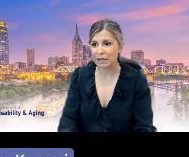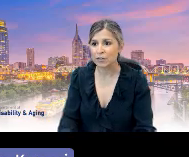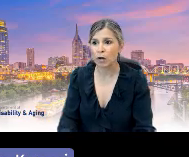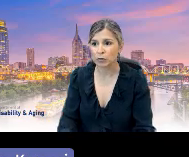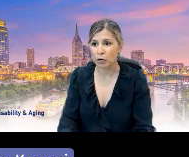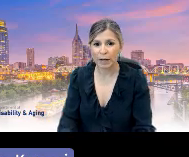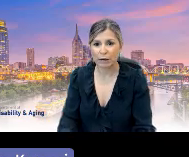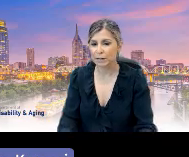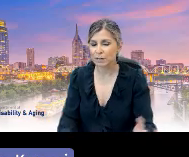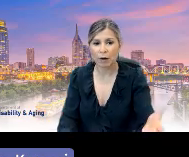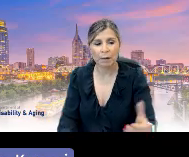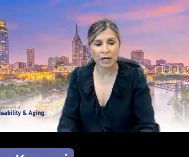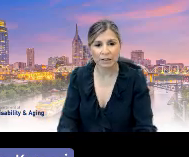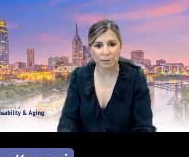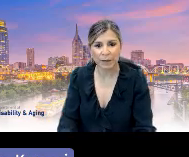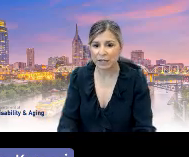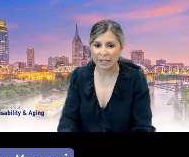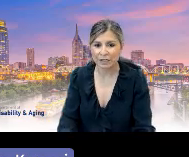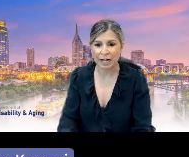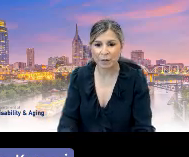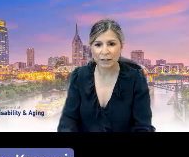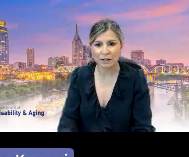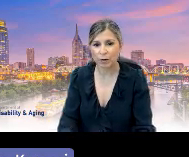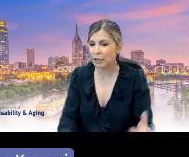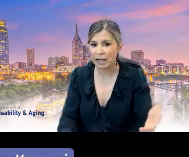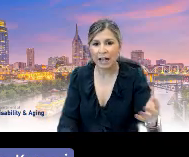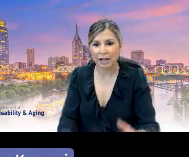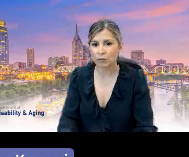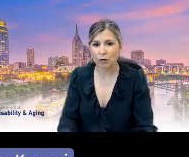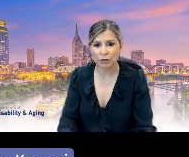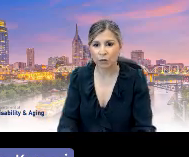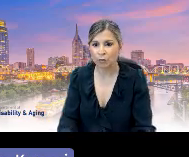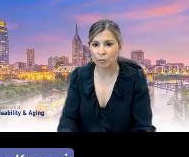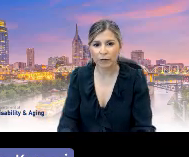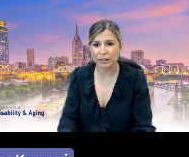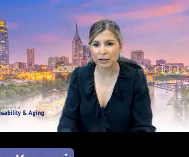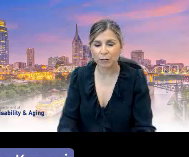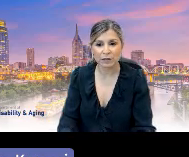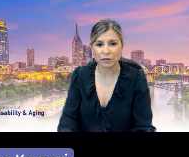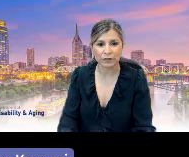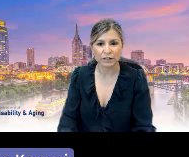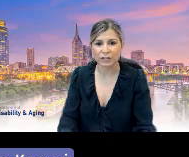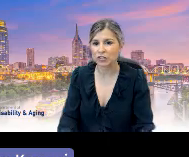so I'm not going to spend any time on this one. As you all know, we provide therapy and services to